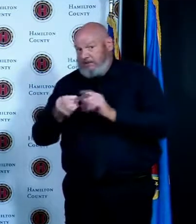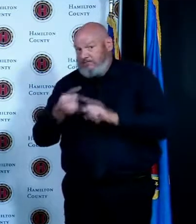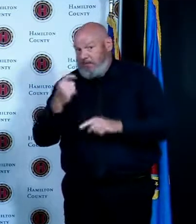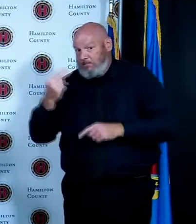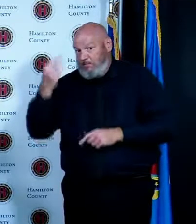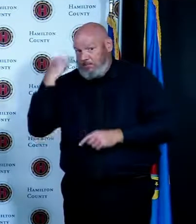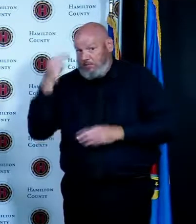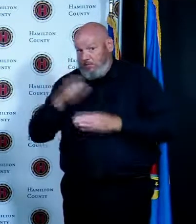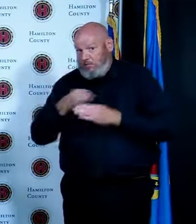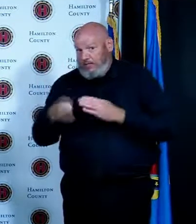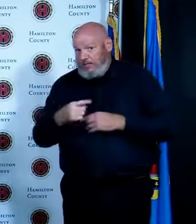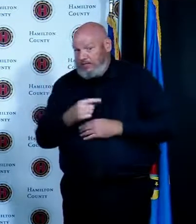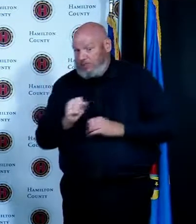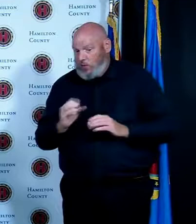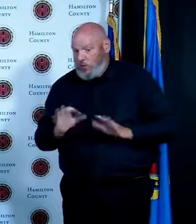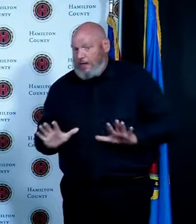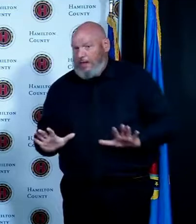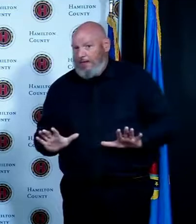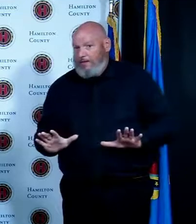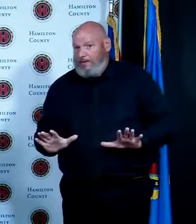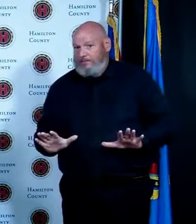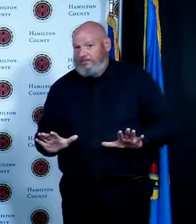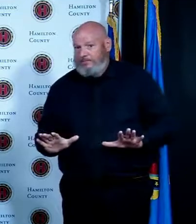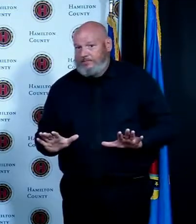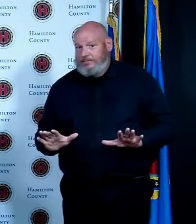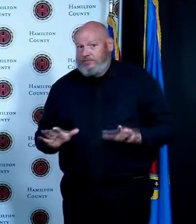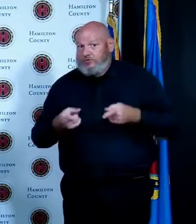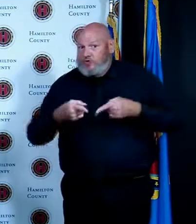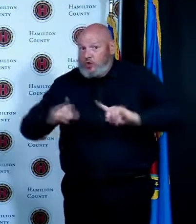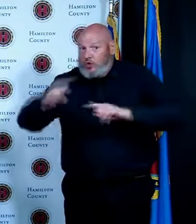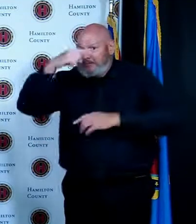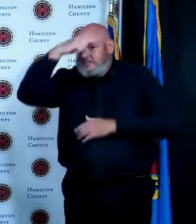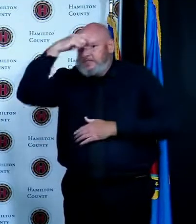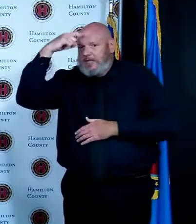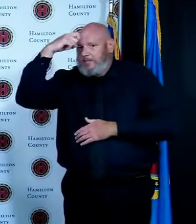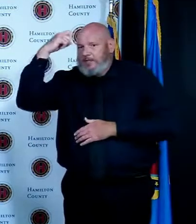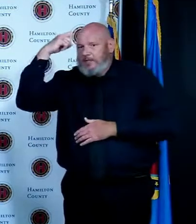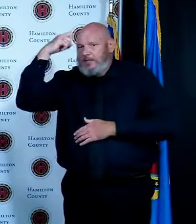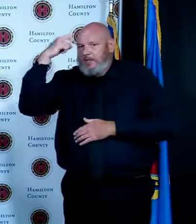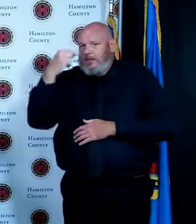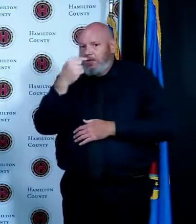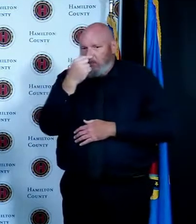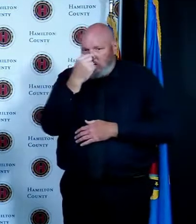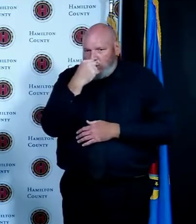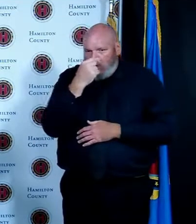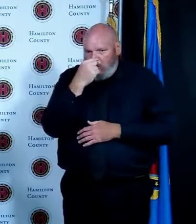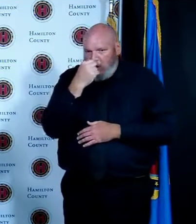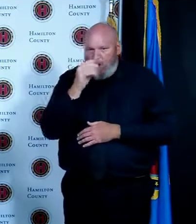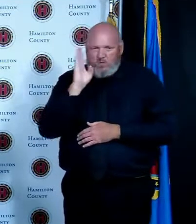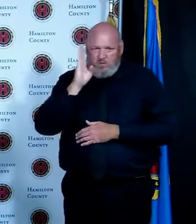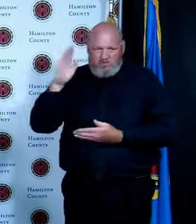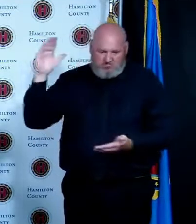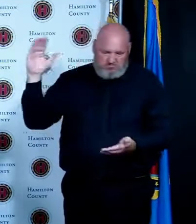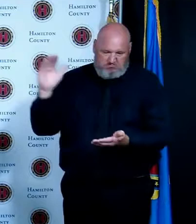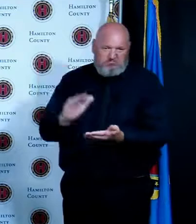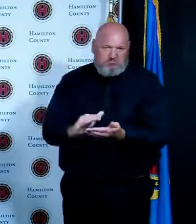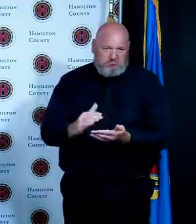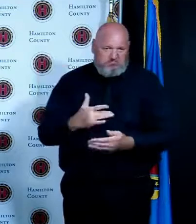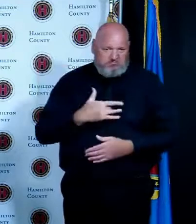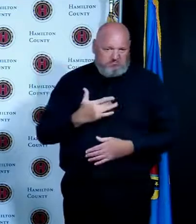and I am personally hopeful that the same will hold true for Covid-19. that said Covid-19 has never been here for a summer so we won't know the answer